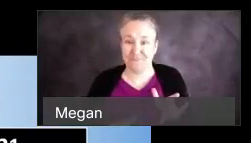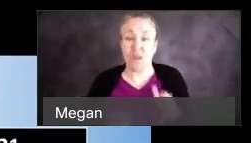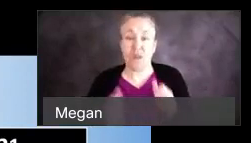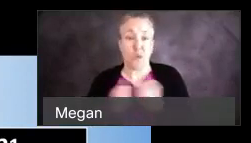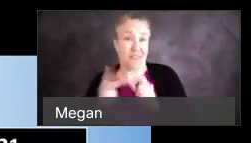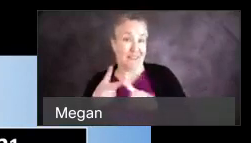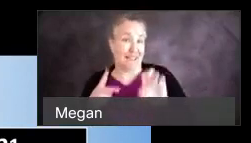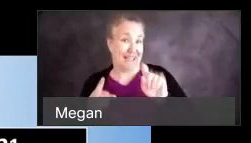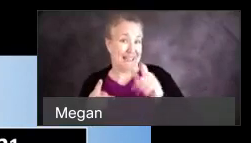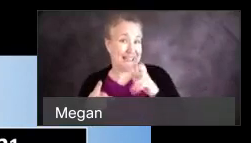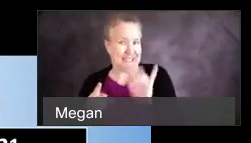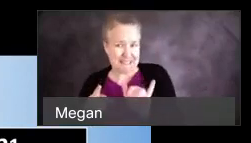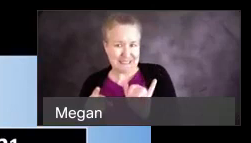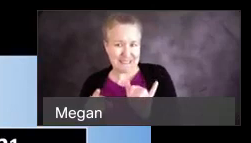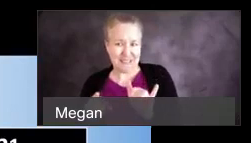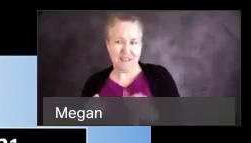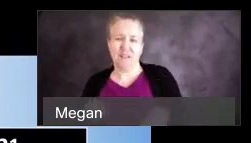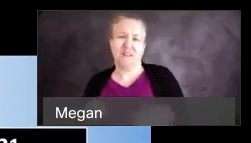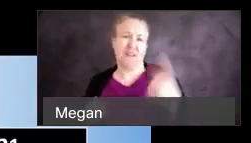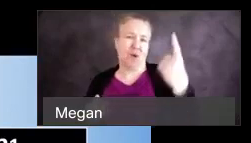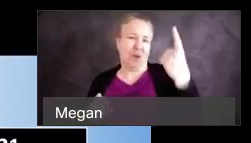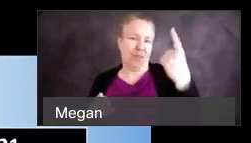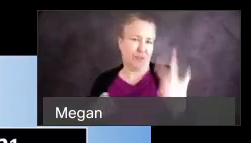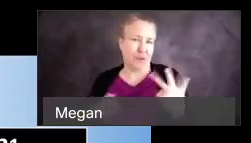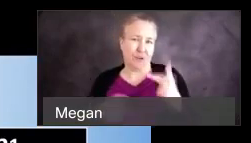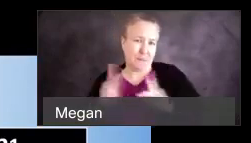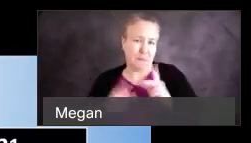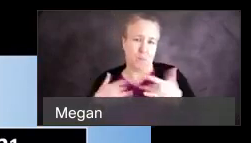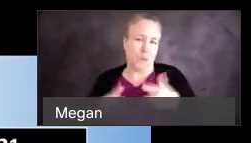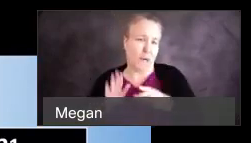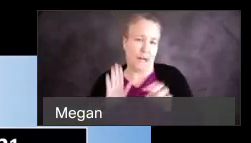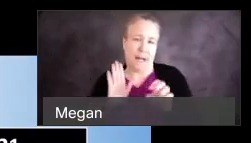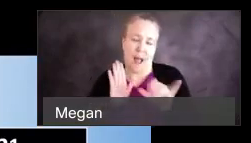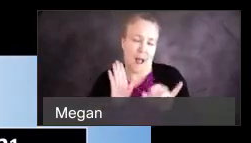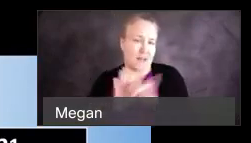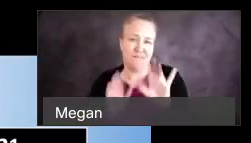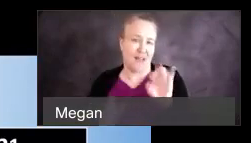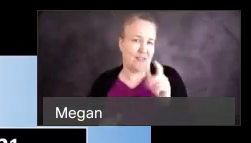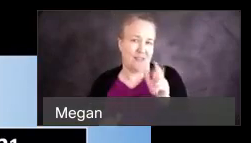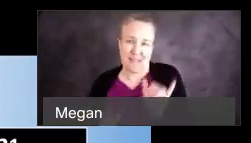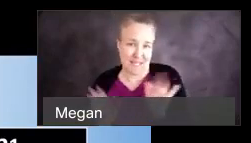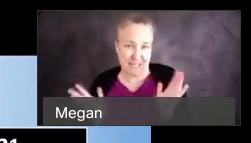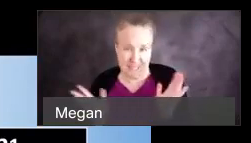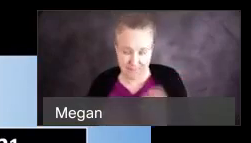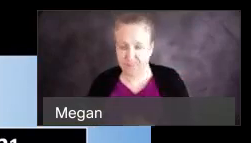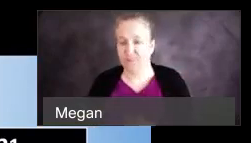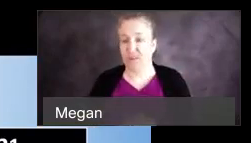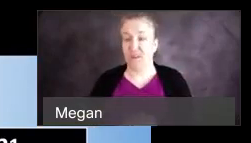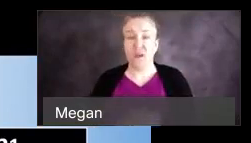about one in three people are not identifying their ethnicity. This data is important to us